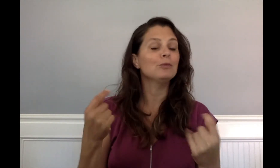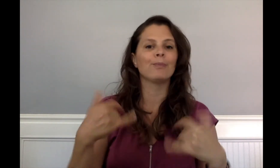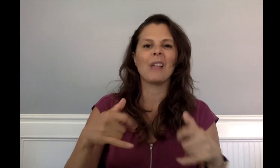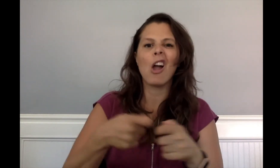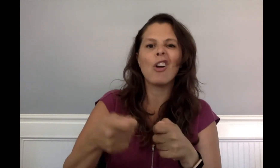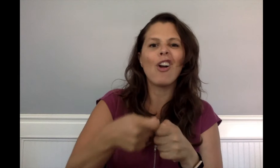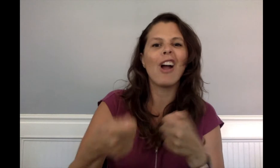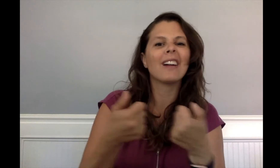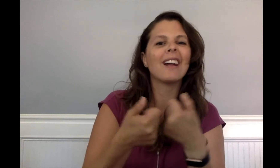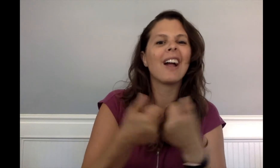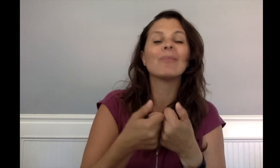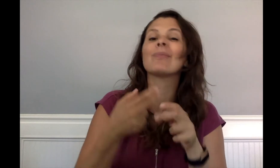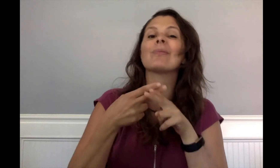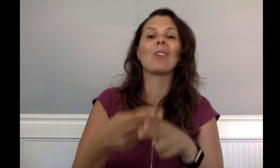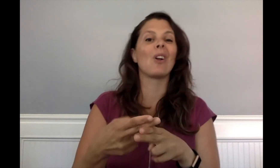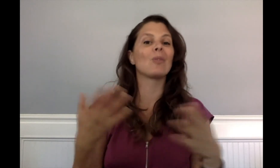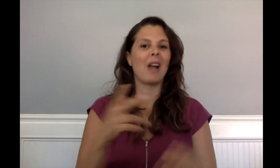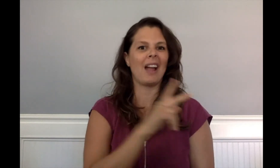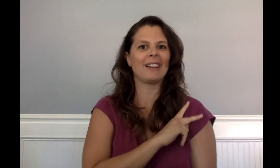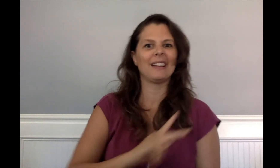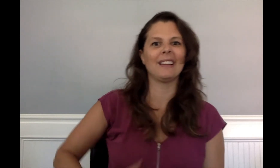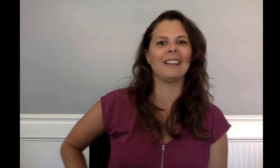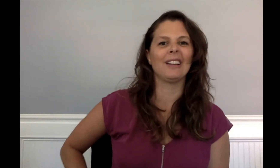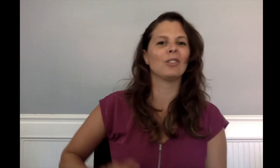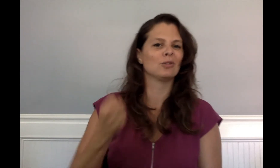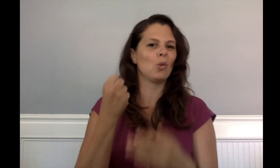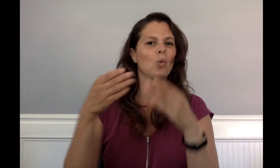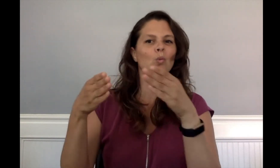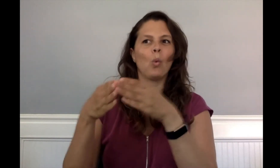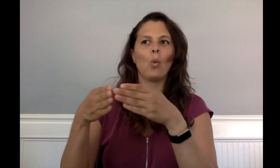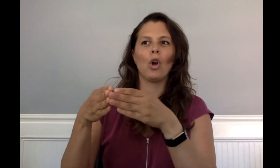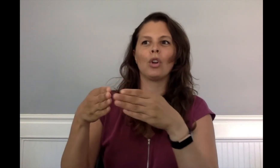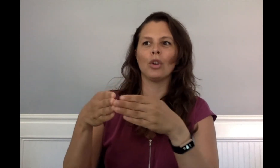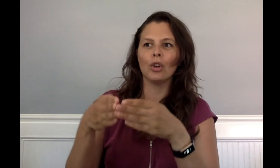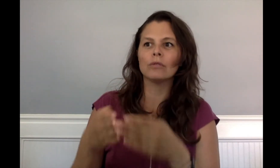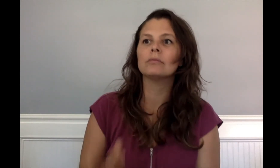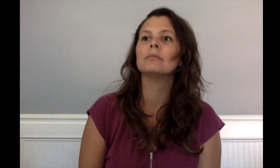They were playing a card game called Kings Corners.